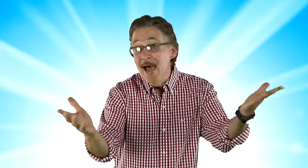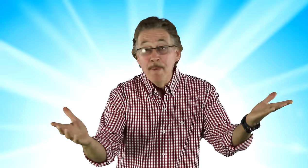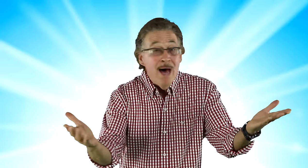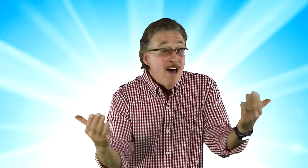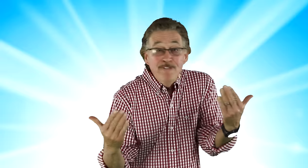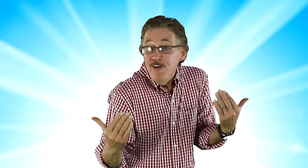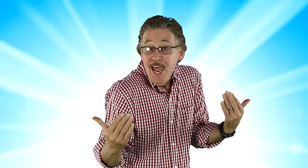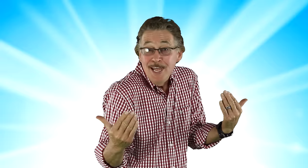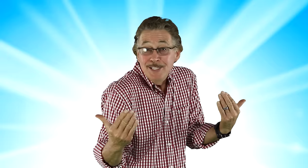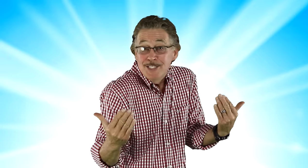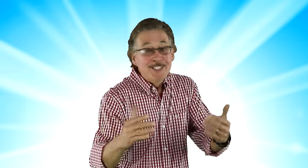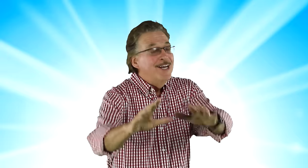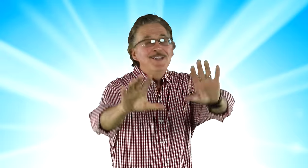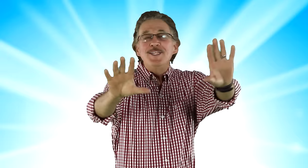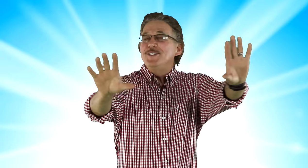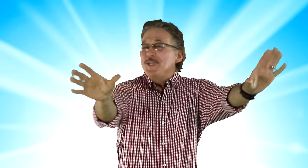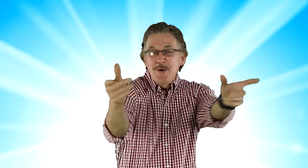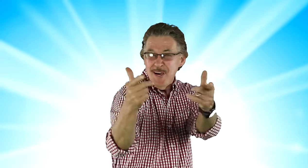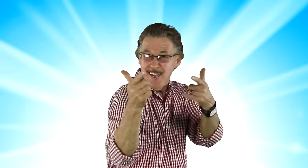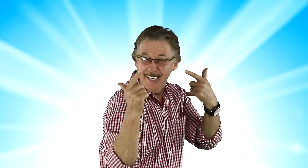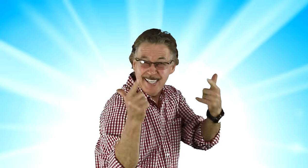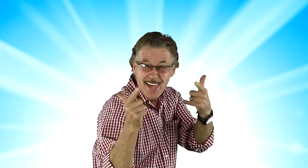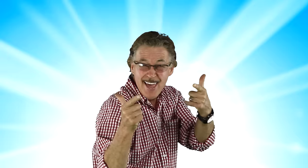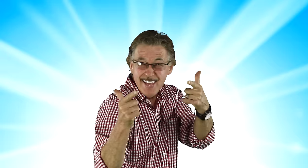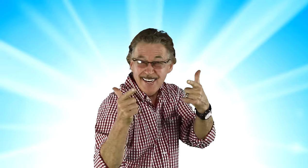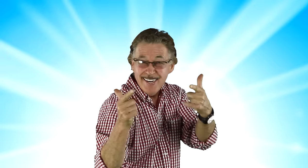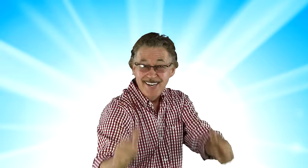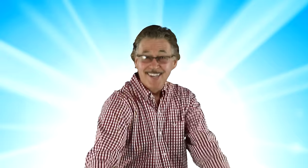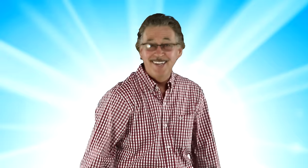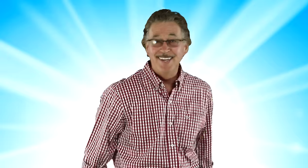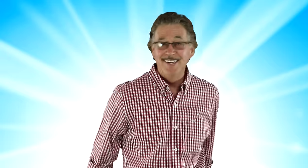Now my friends, let's do it again